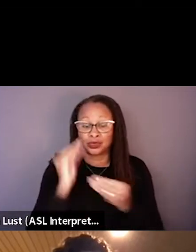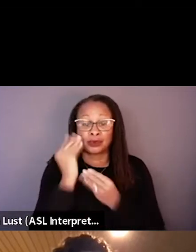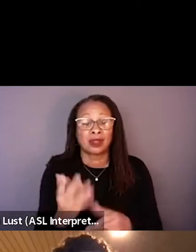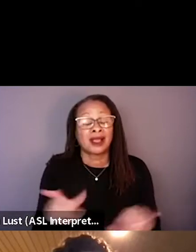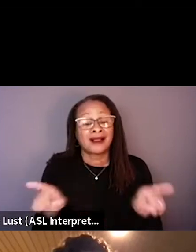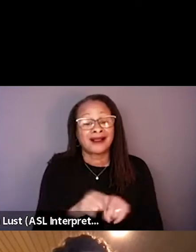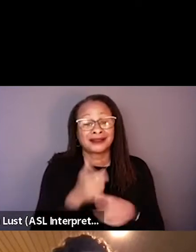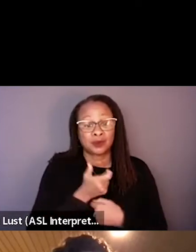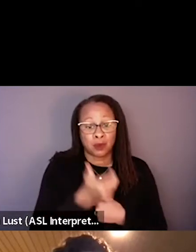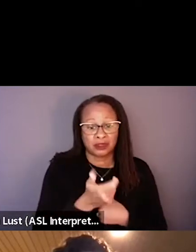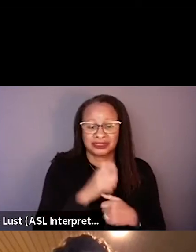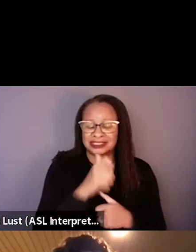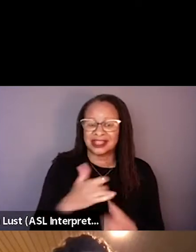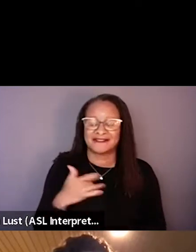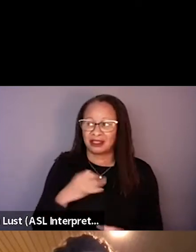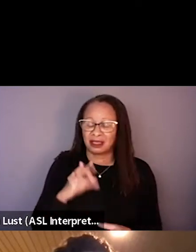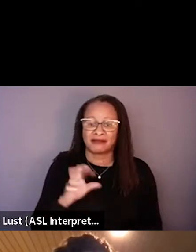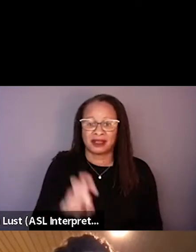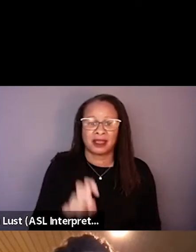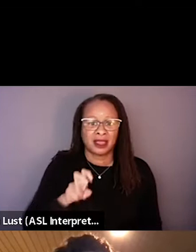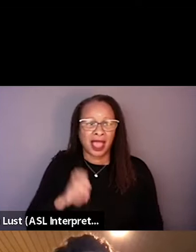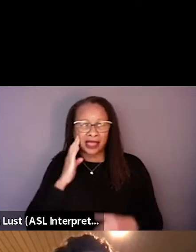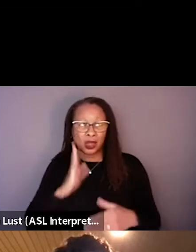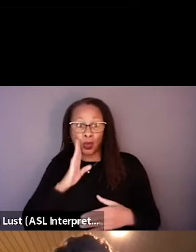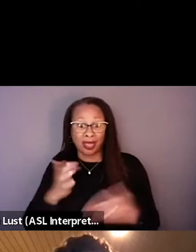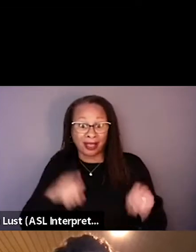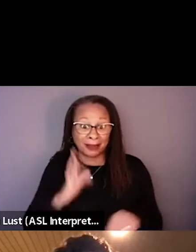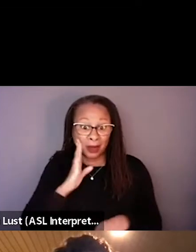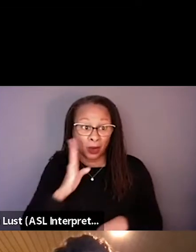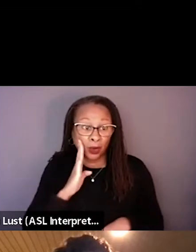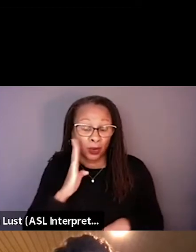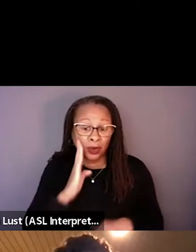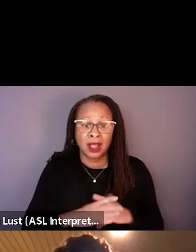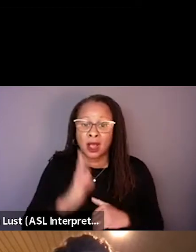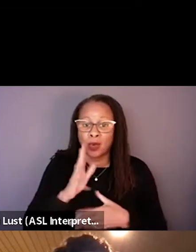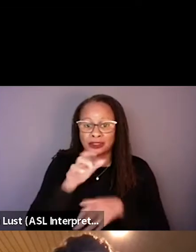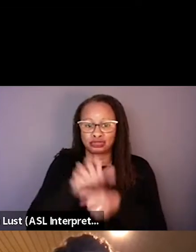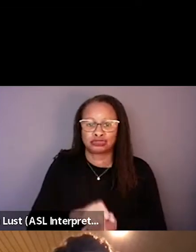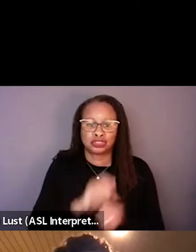there's not this feeling of I know what's going to happen or, you know, there's a traditional arc